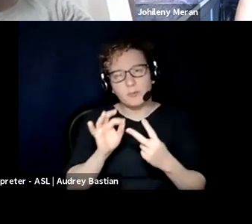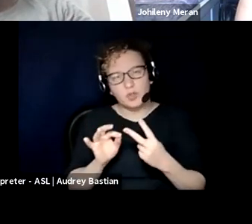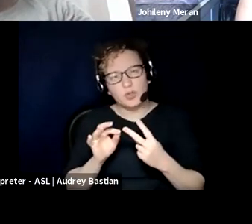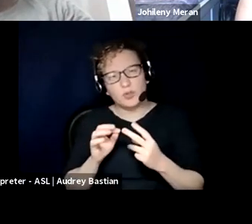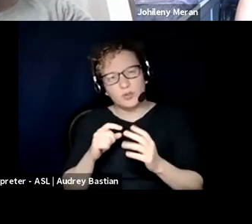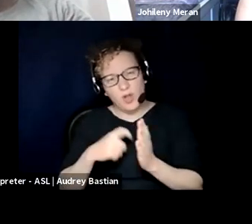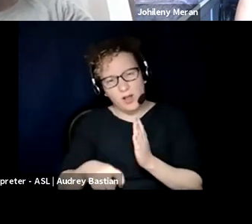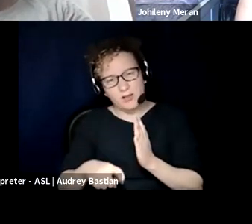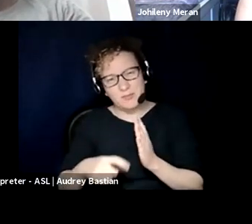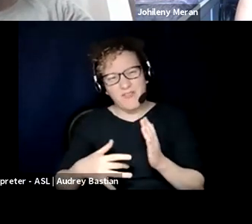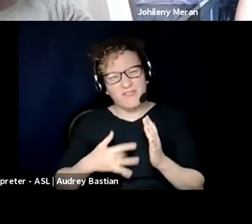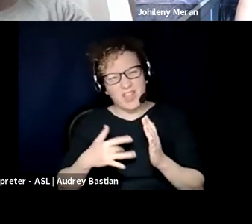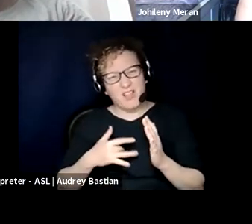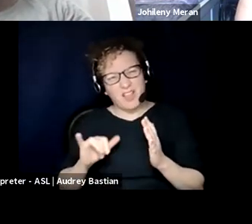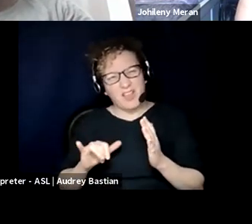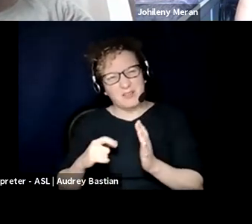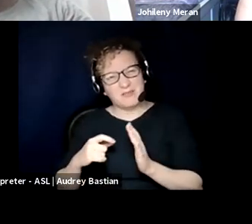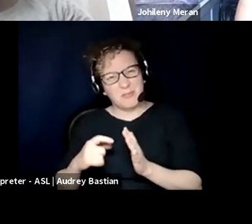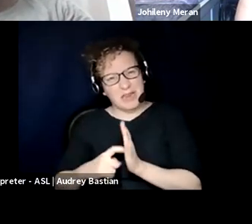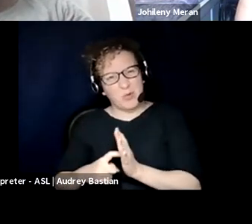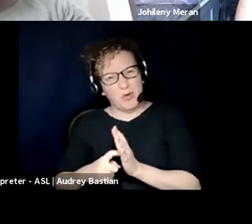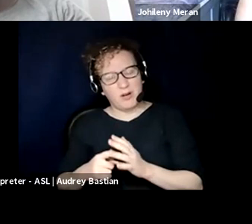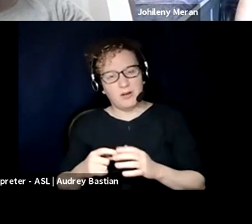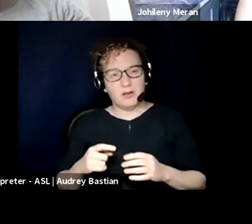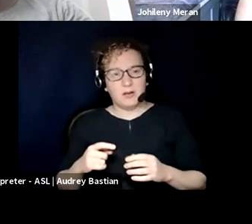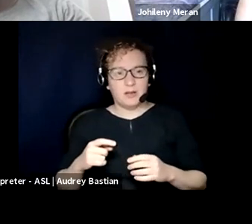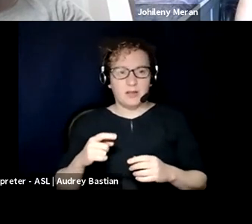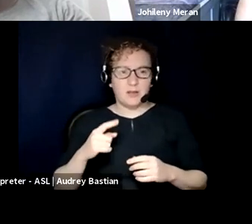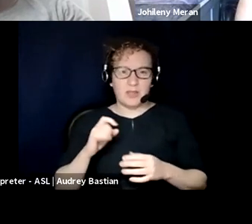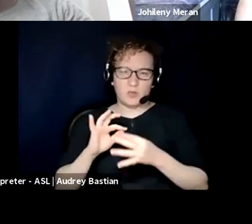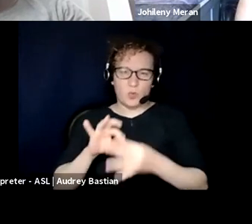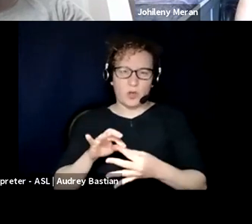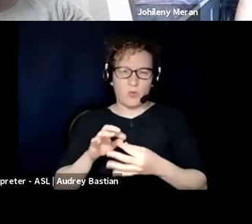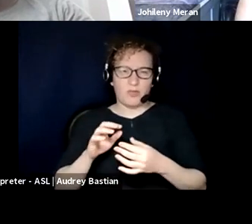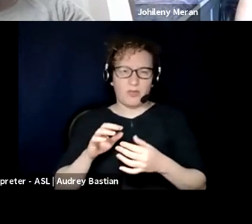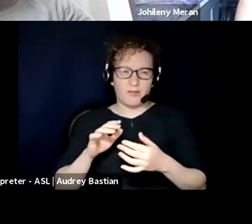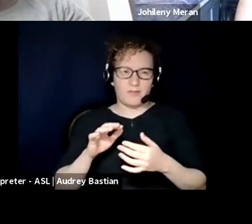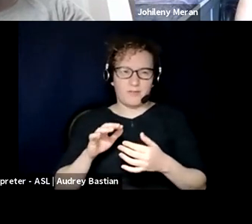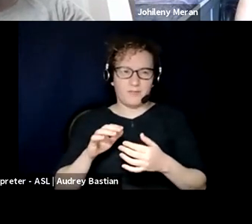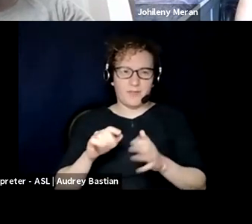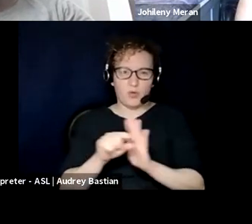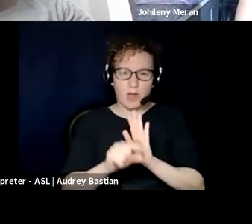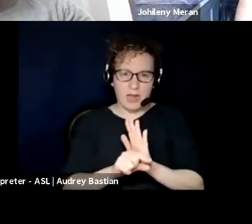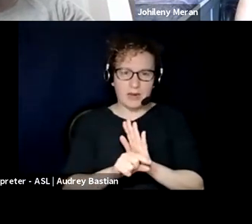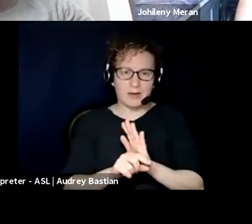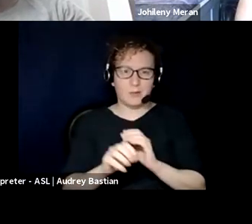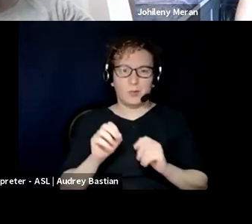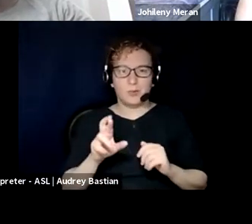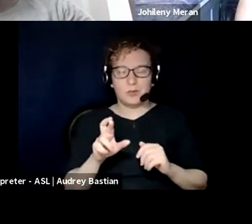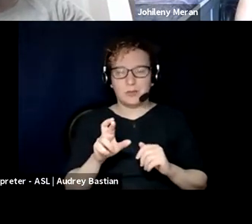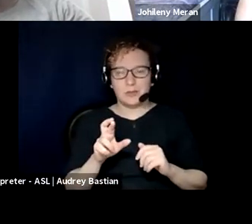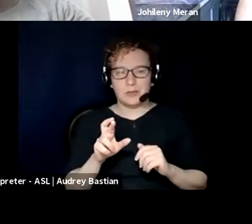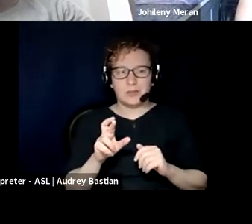like they were mandatory because they were associated with a grade or an excursion that